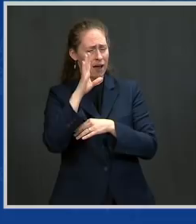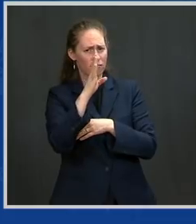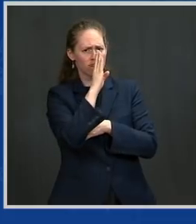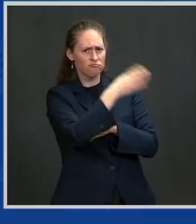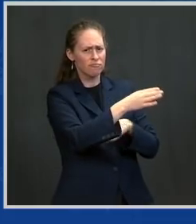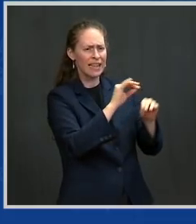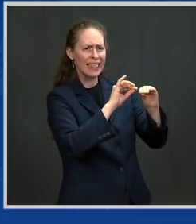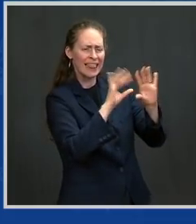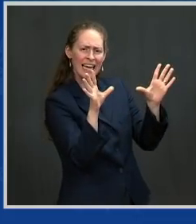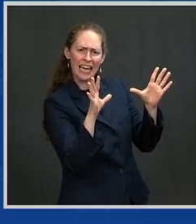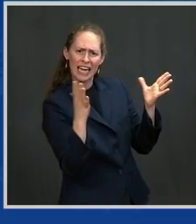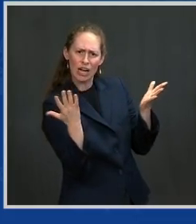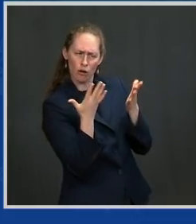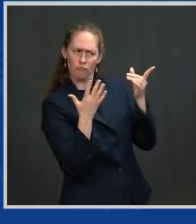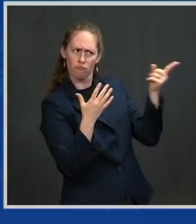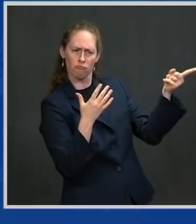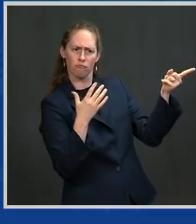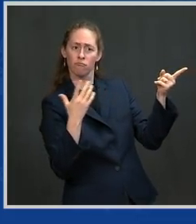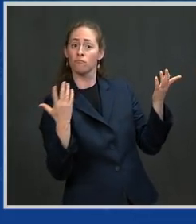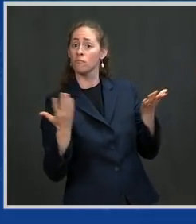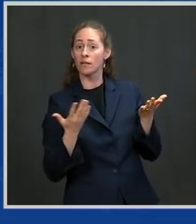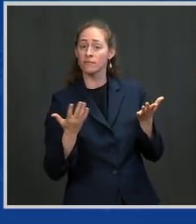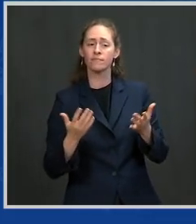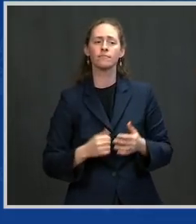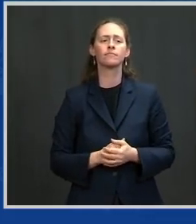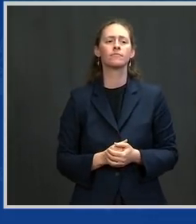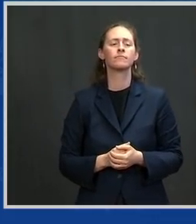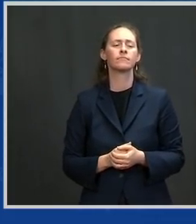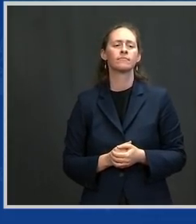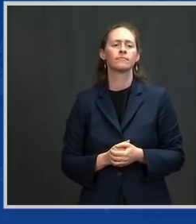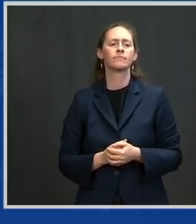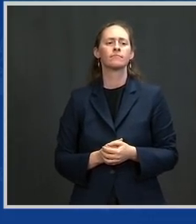that there are areas where we can cooperate, if he chooses.